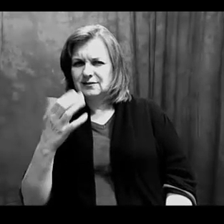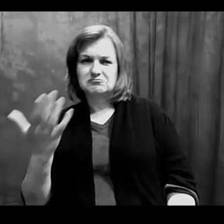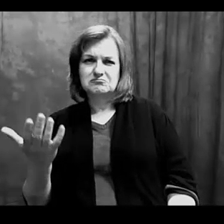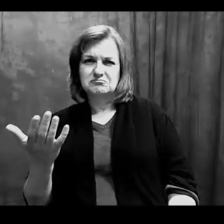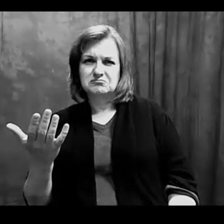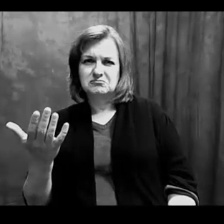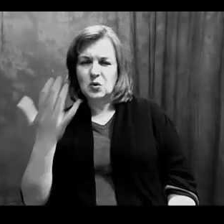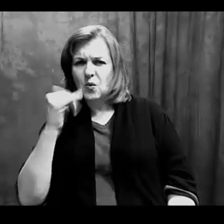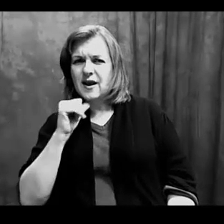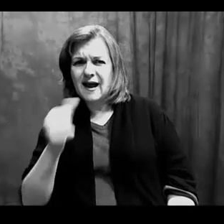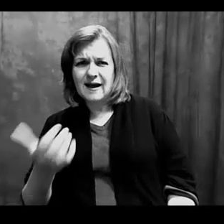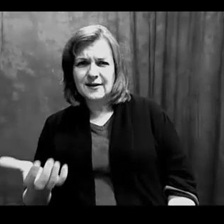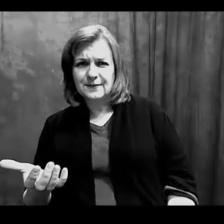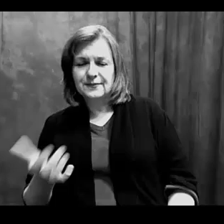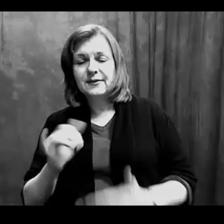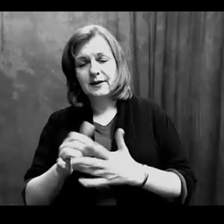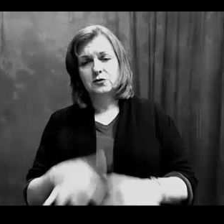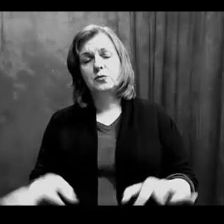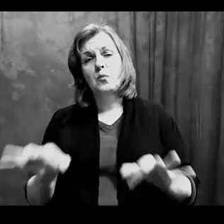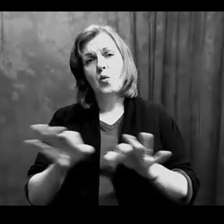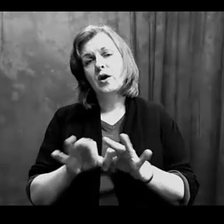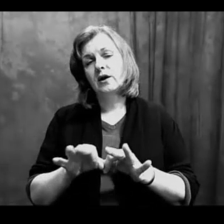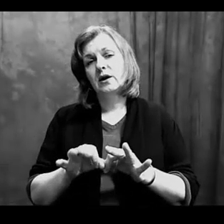the instruction book that is your DNA